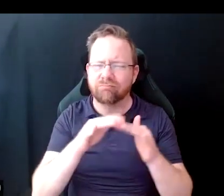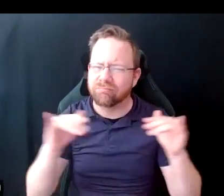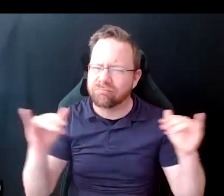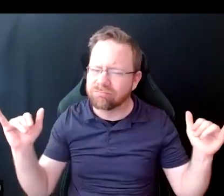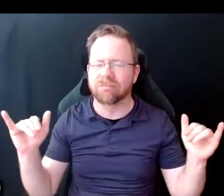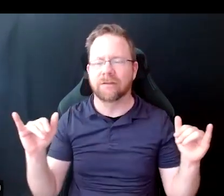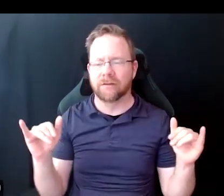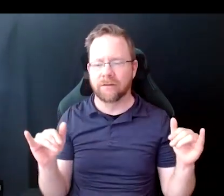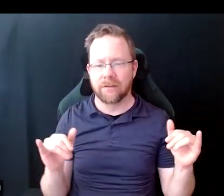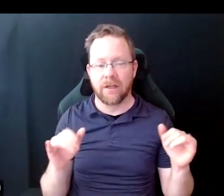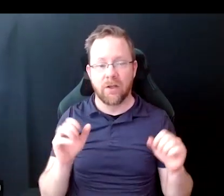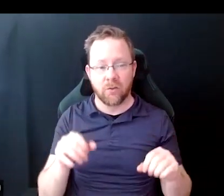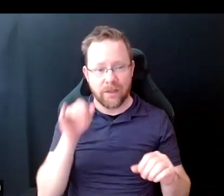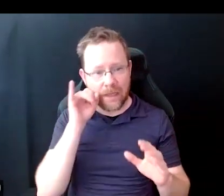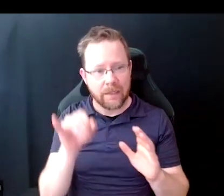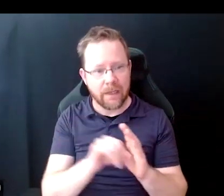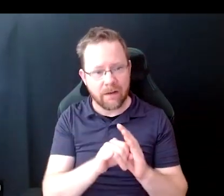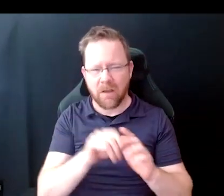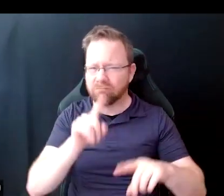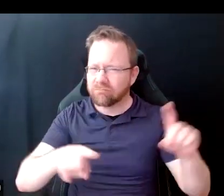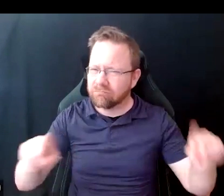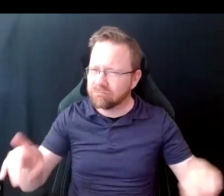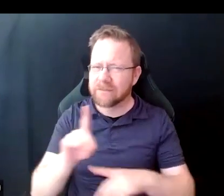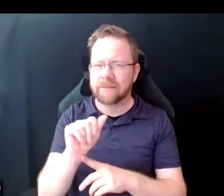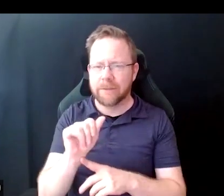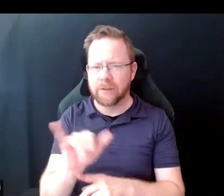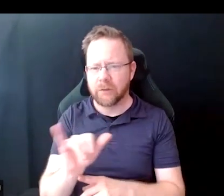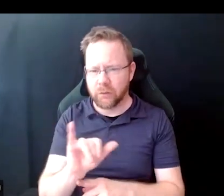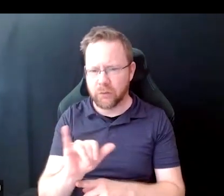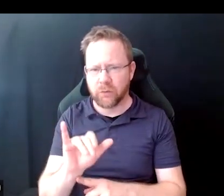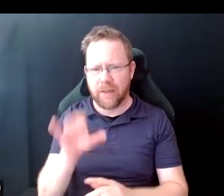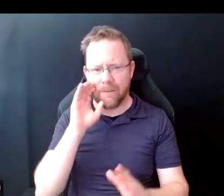and you can identify all different kinds of disabilities within this group.